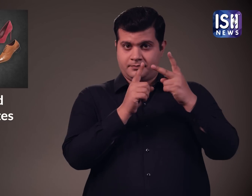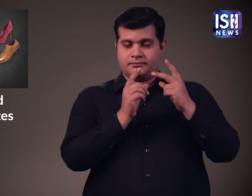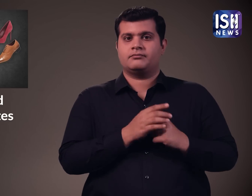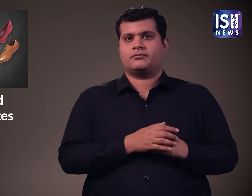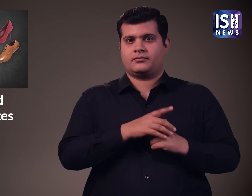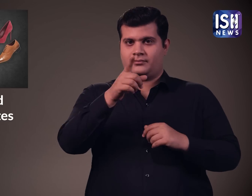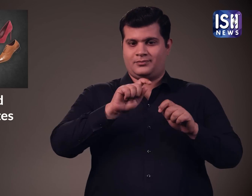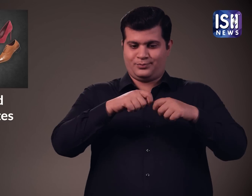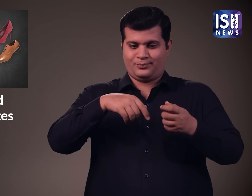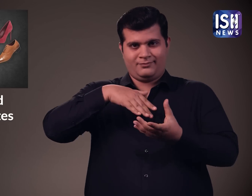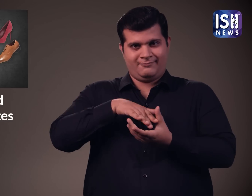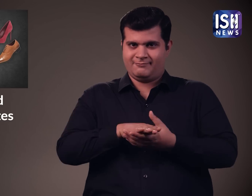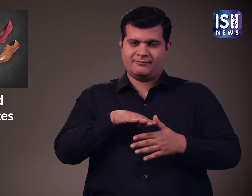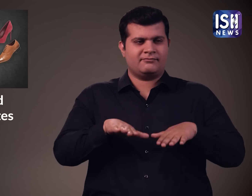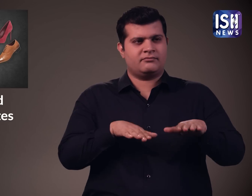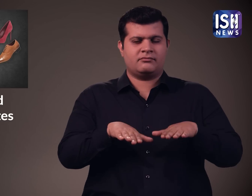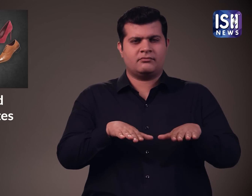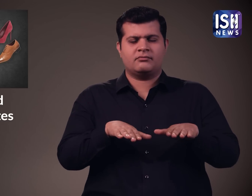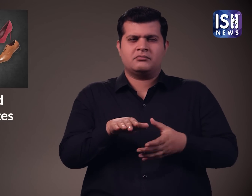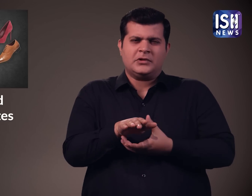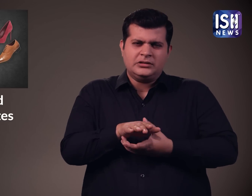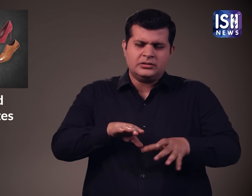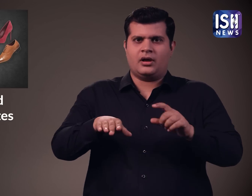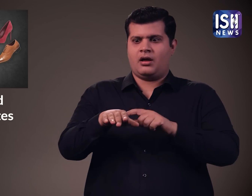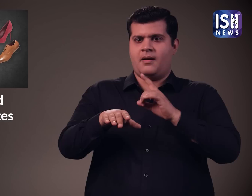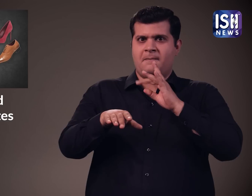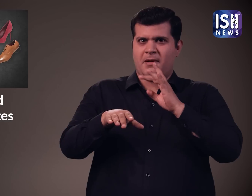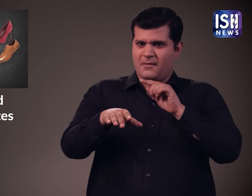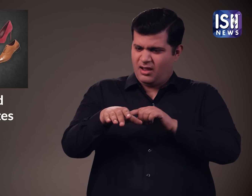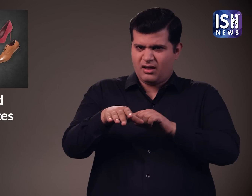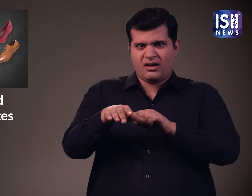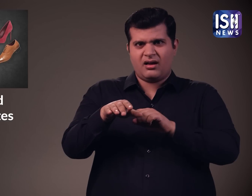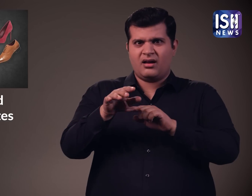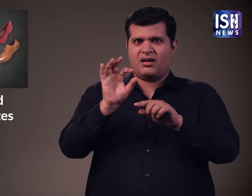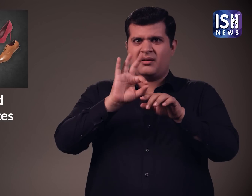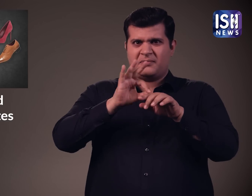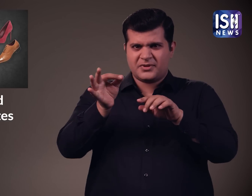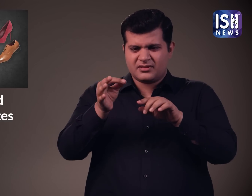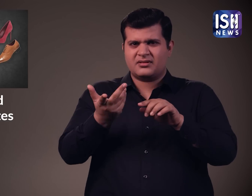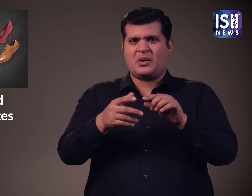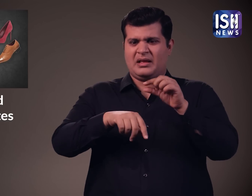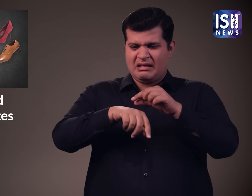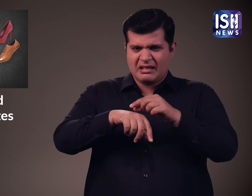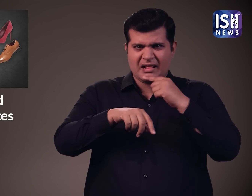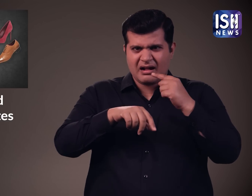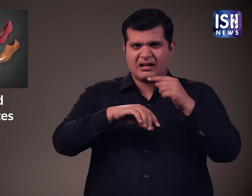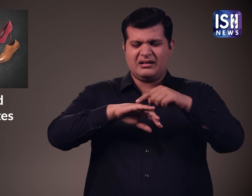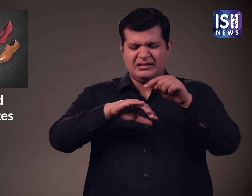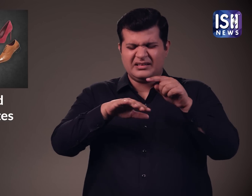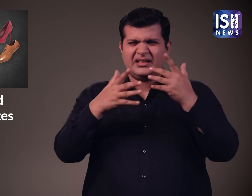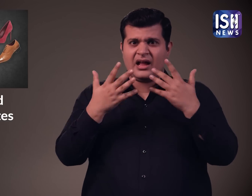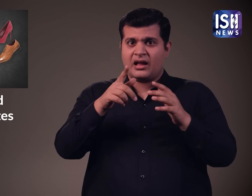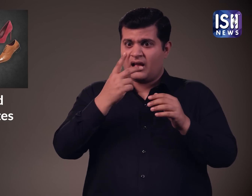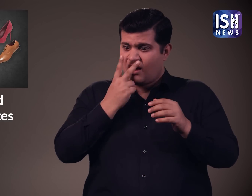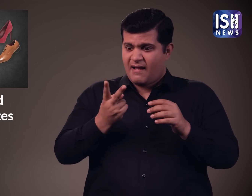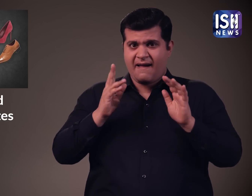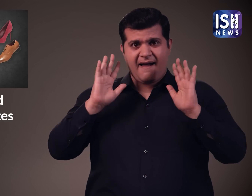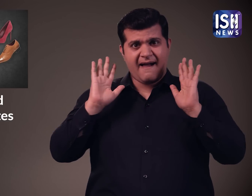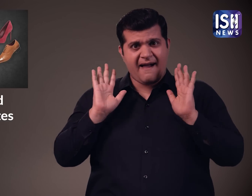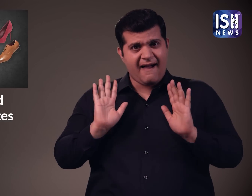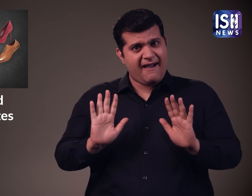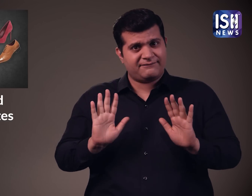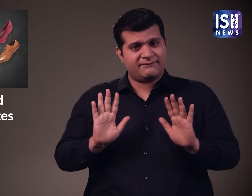2. When you notice that you have shoe bite or skin is peeling etc.